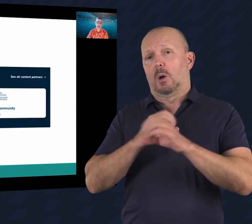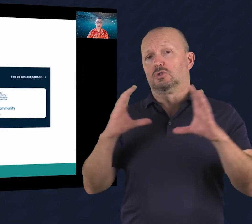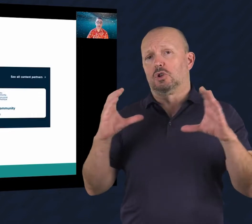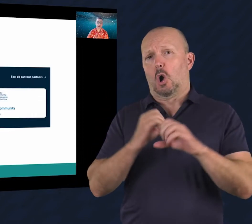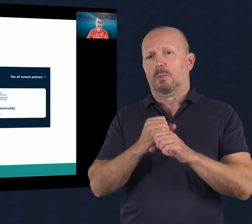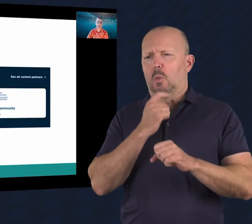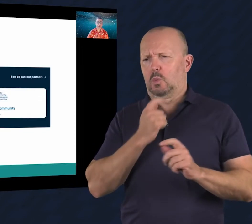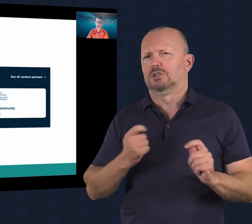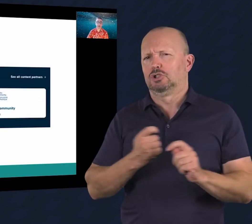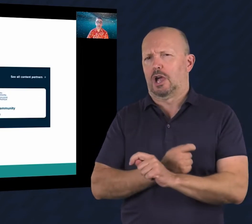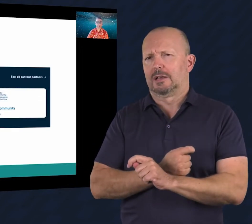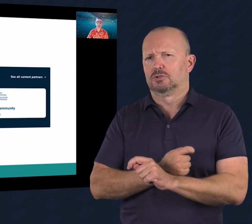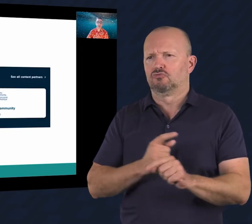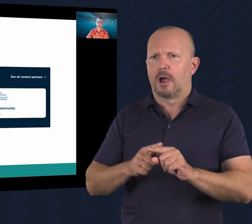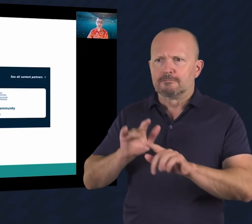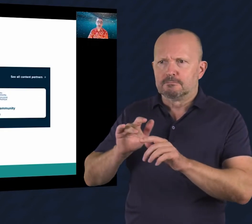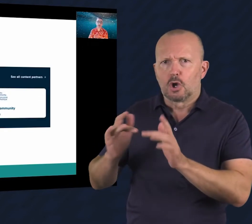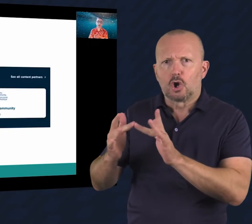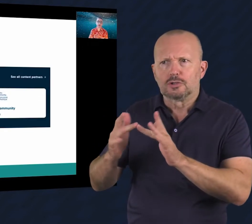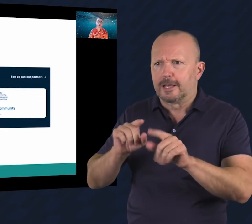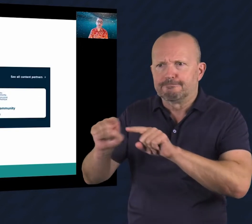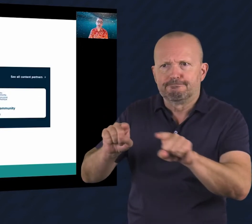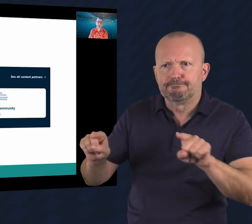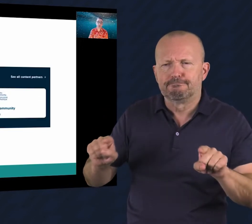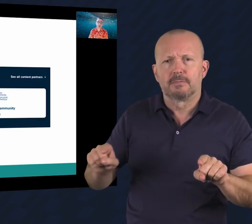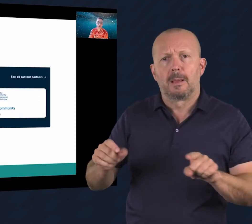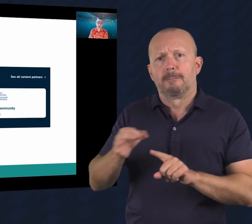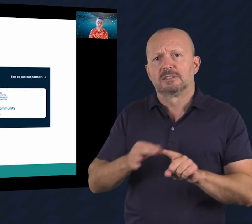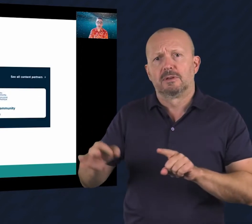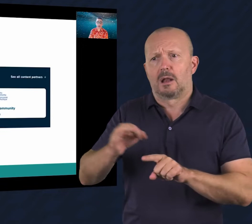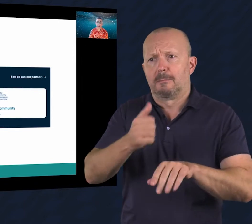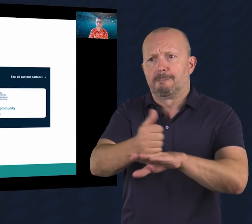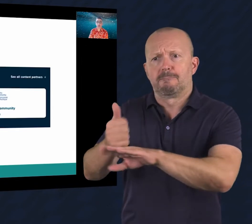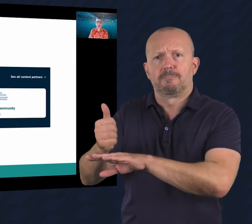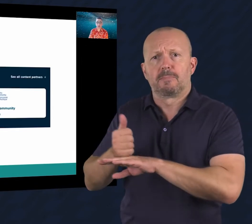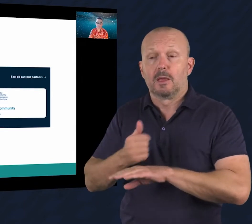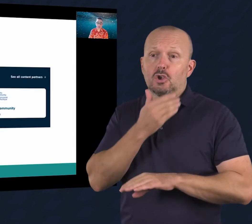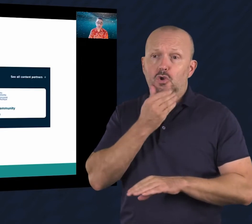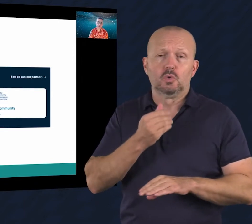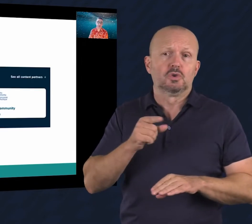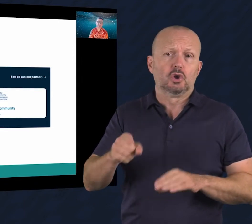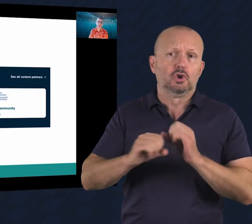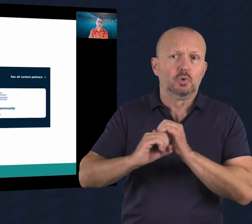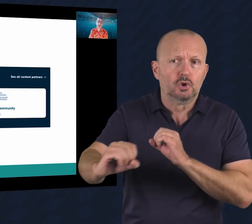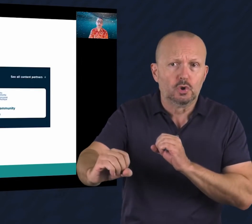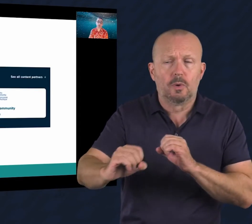we are reaching out and harvesting from a number of Pacific-based partners that make use of platforms like YouTube, and then also distribute these records via Facebook